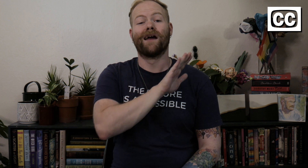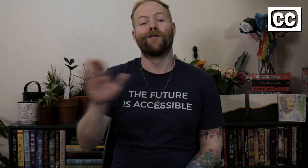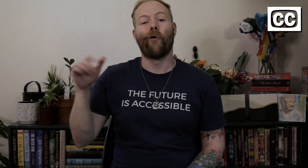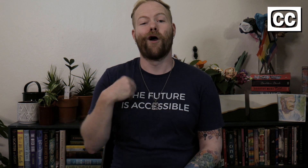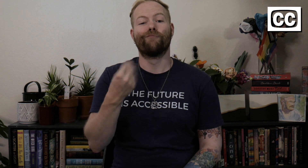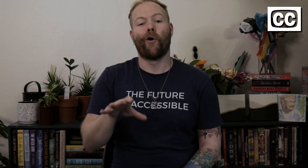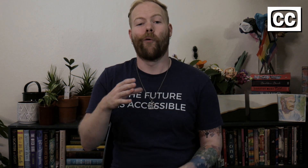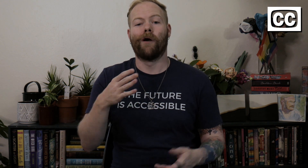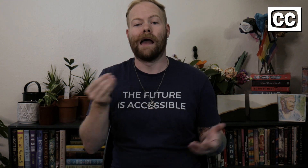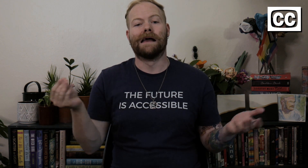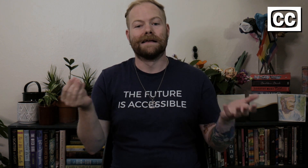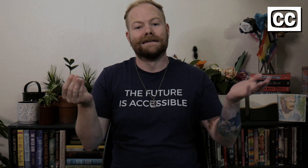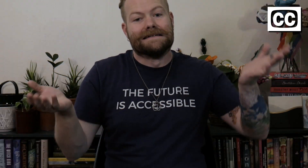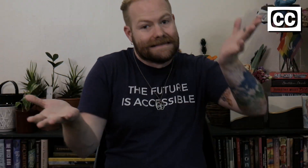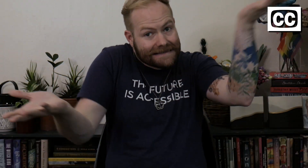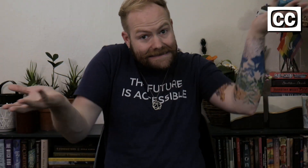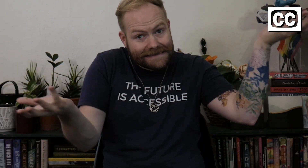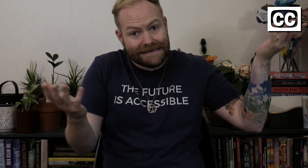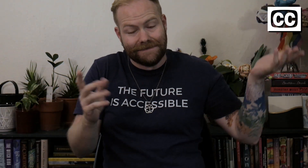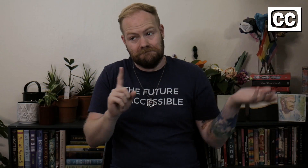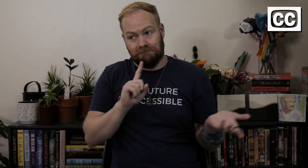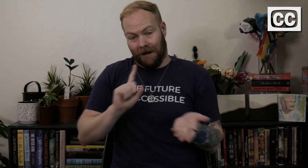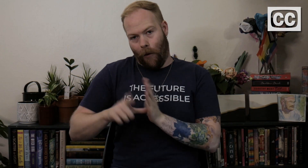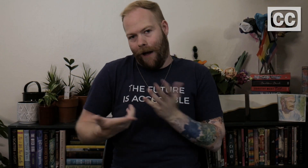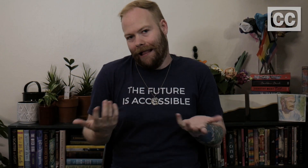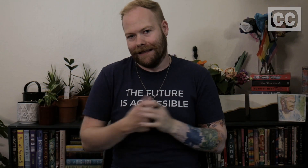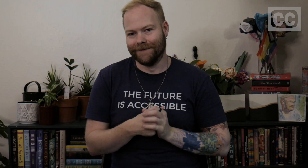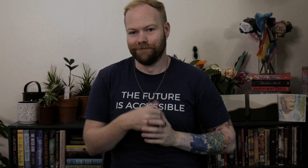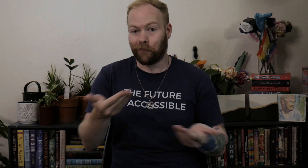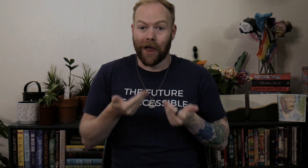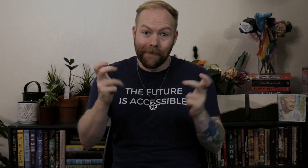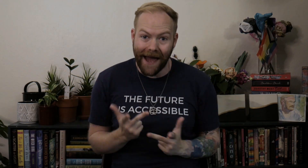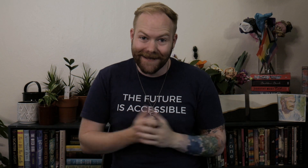Hello, I’m Rogan and… Well. It’s been a while! Welcome back.